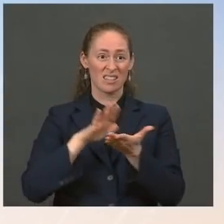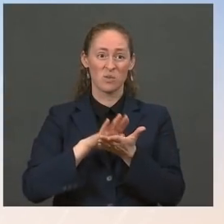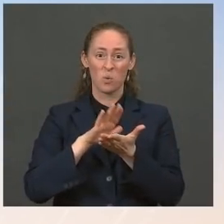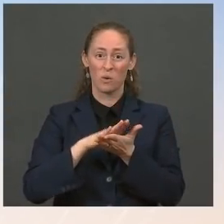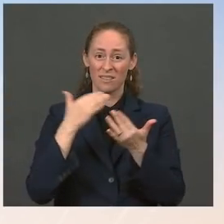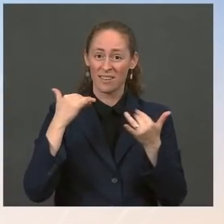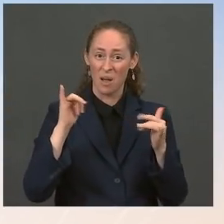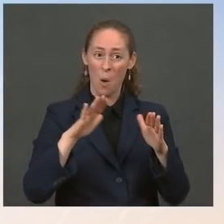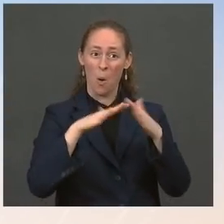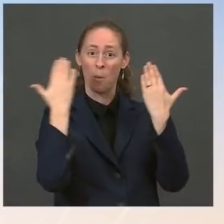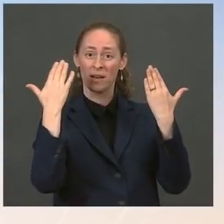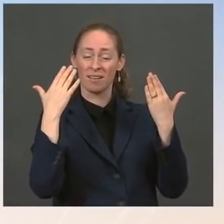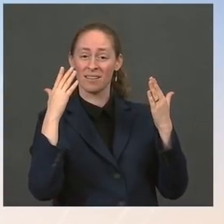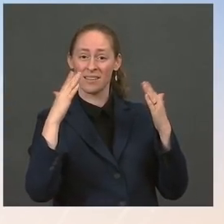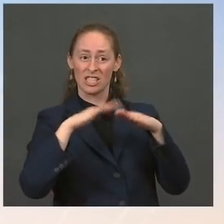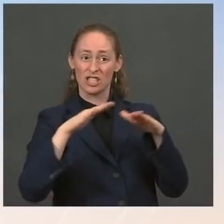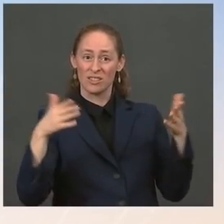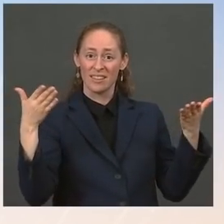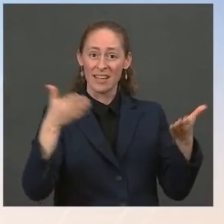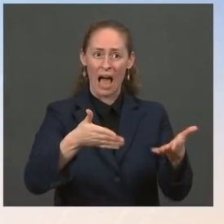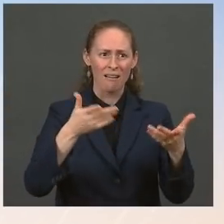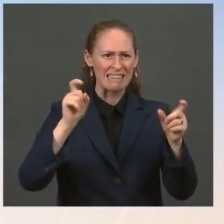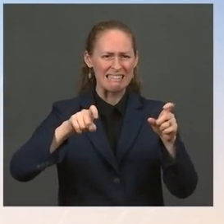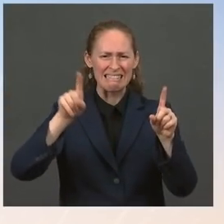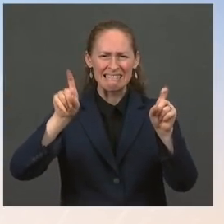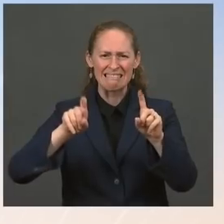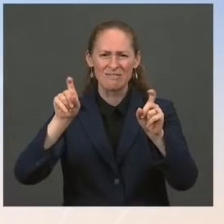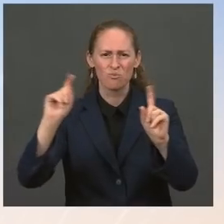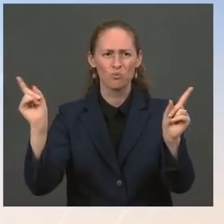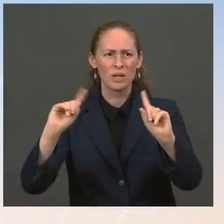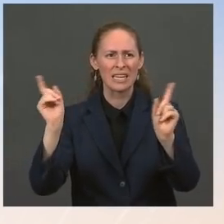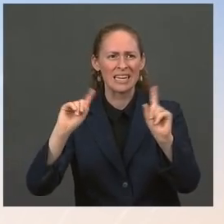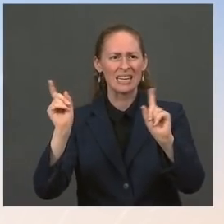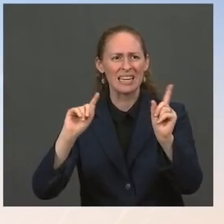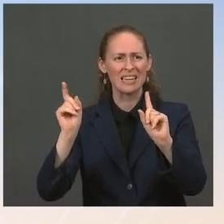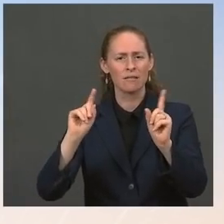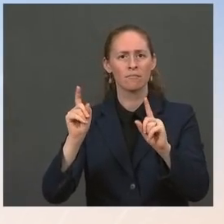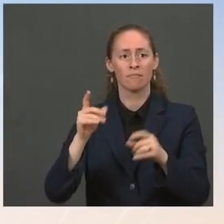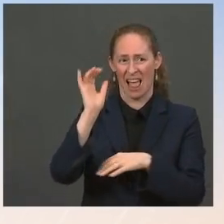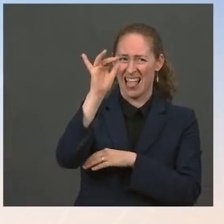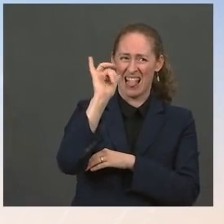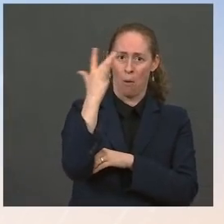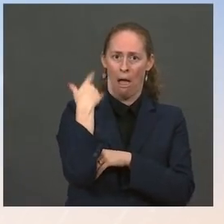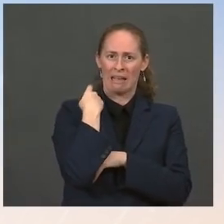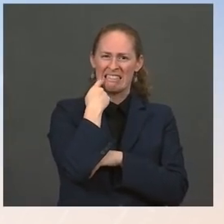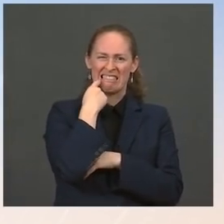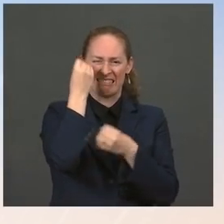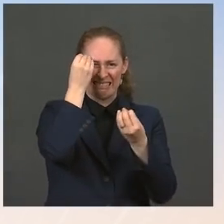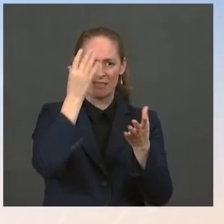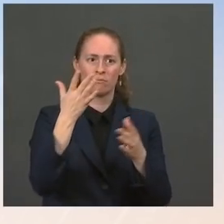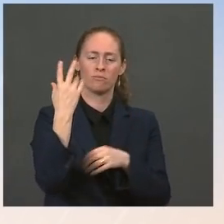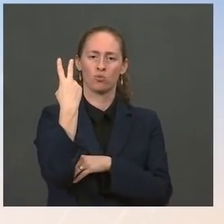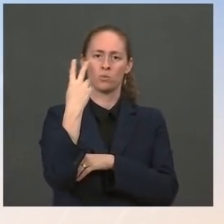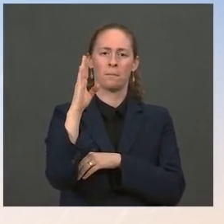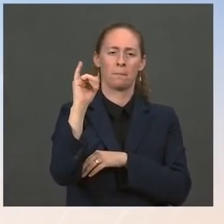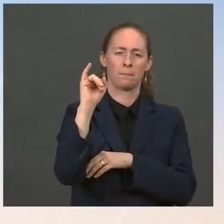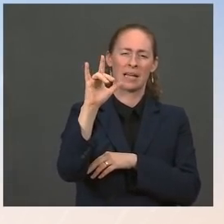to be having more events, for example -- Ms. Psaki: So, Mona, that's exactly why we just announced a $2 billion investment that's going to quadruple the number of tests